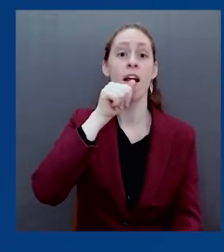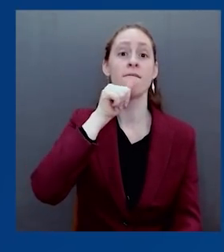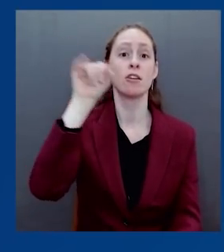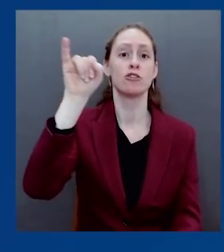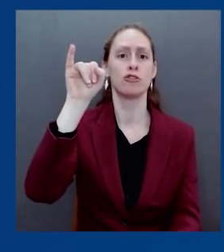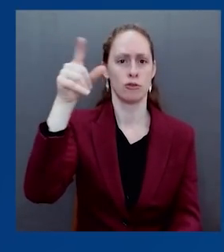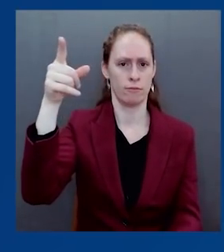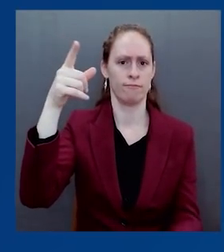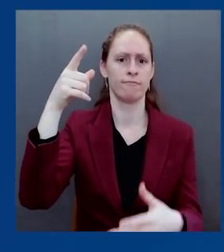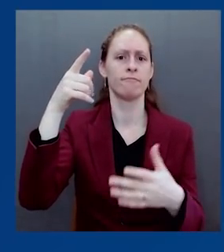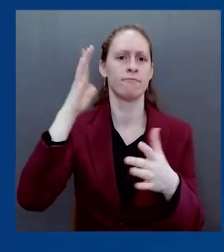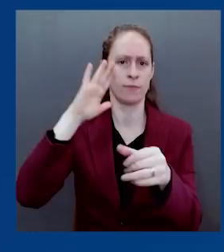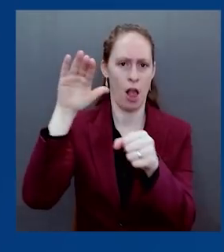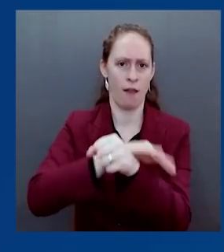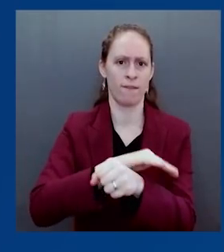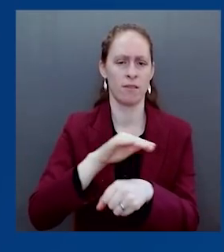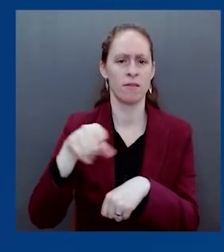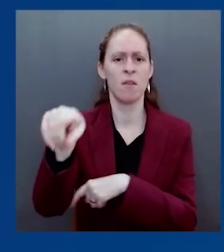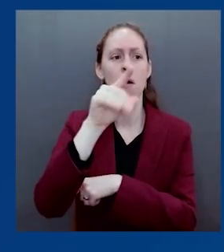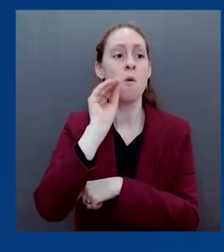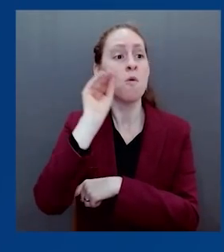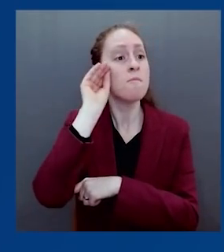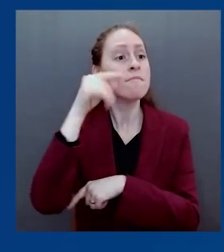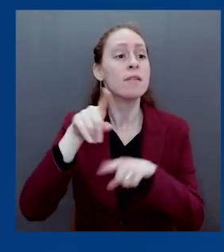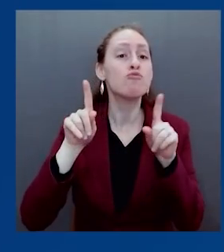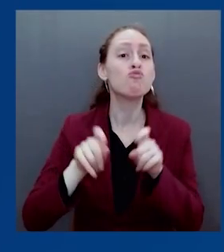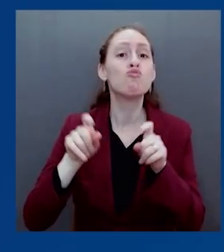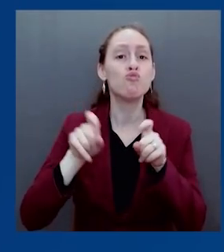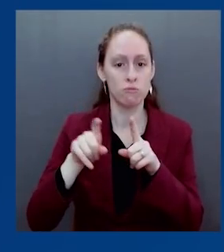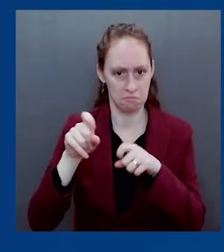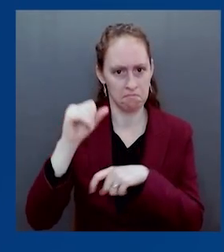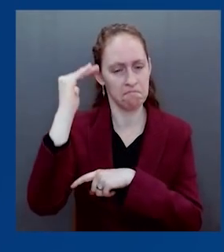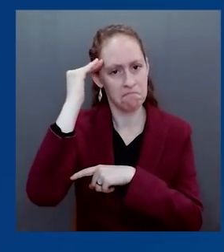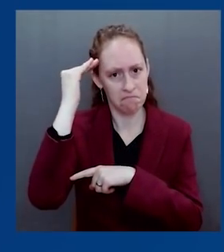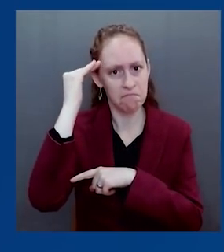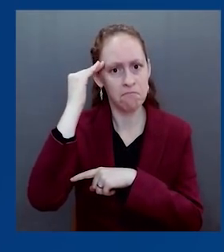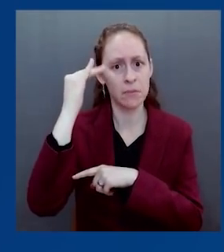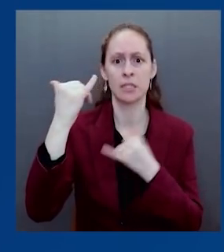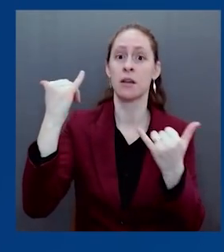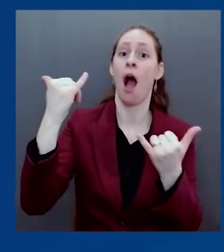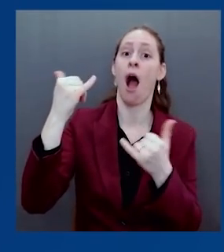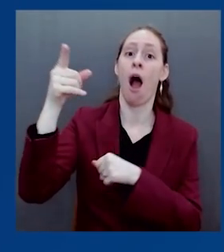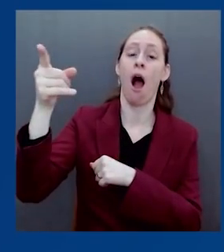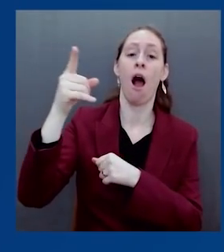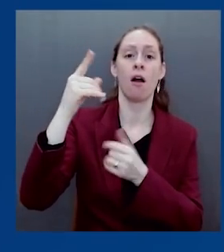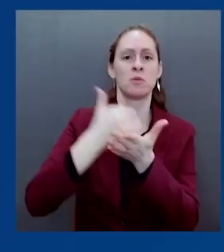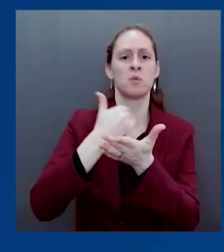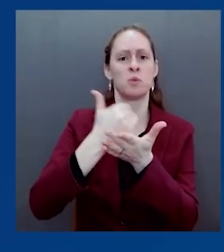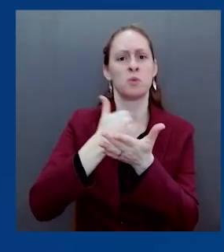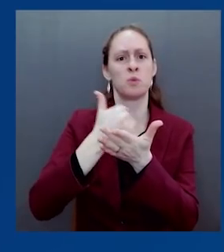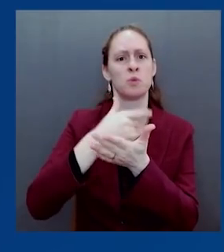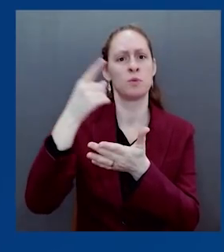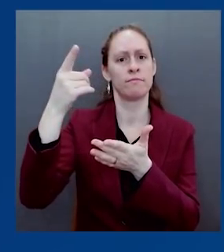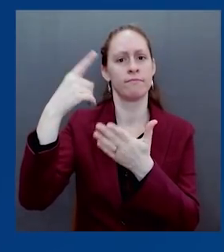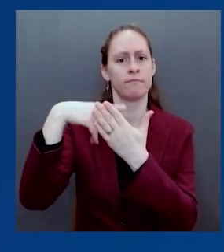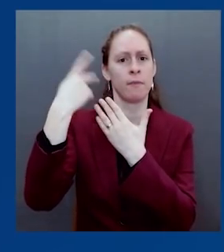going to be coming online soon. How -- is there a new federal guidance on how and when people should be testing themselves at home?